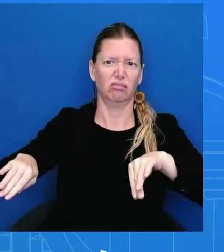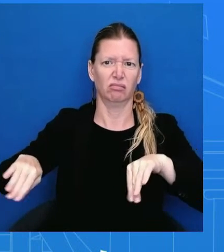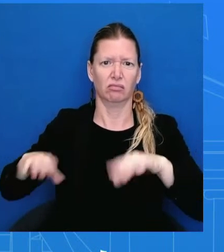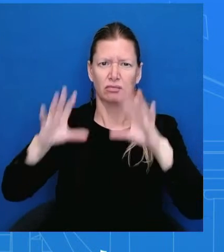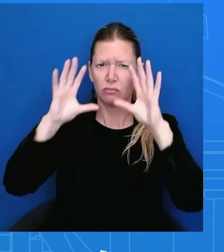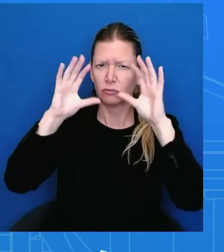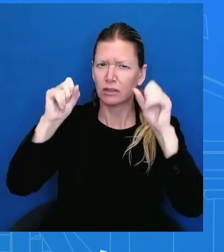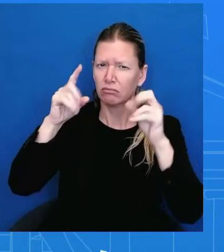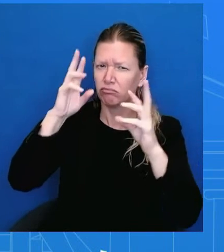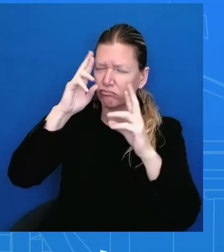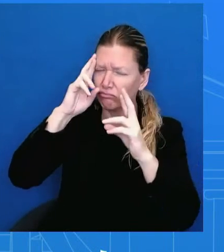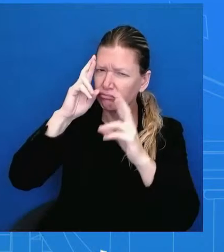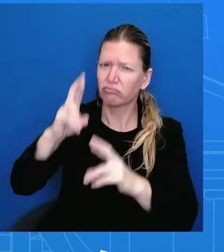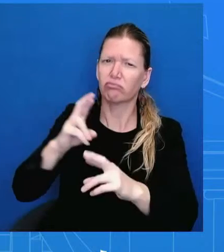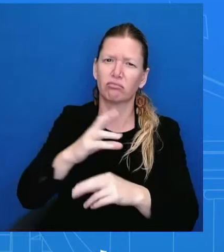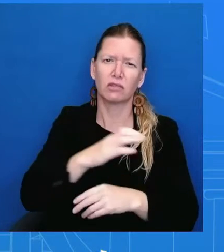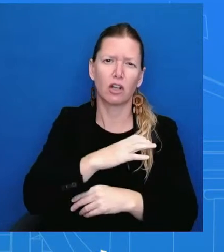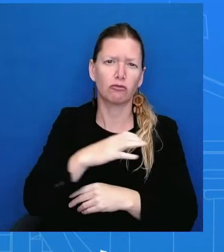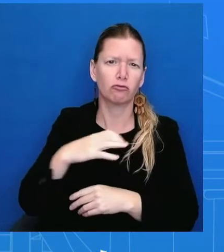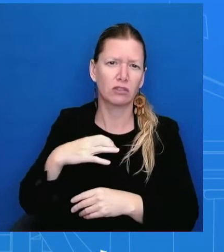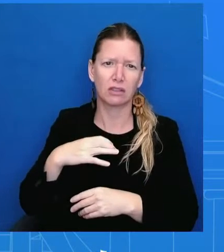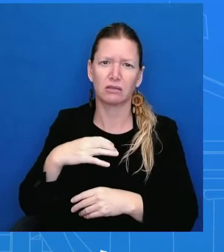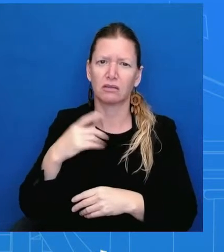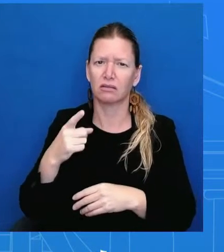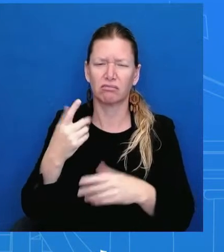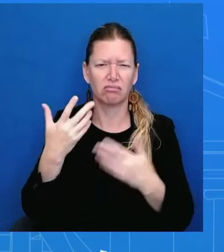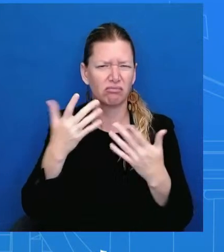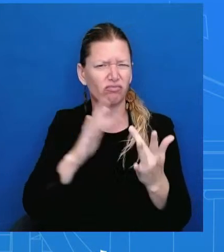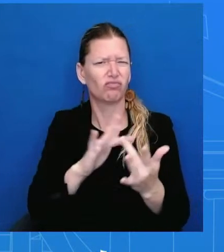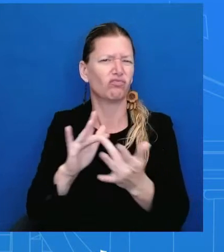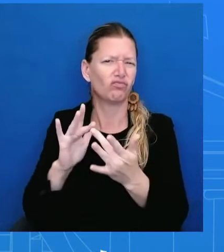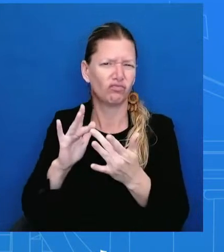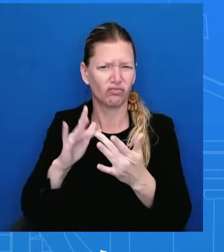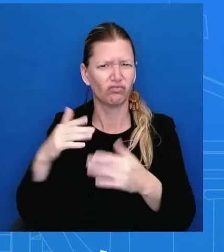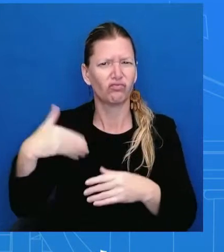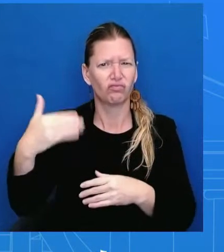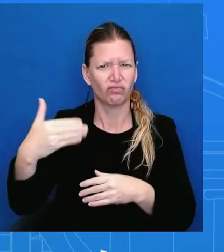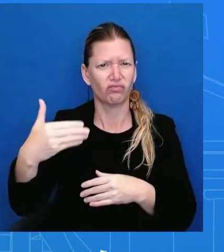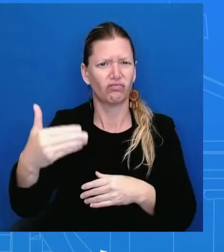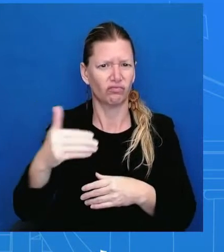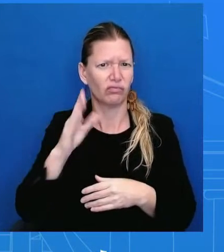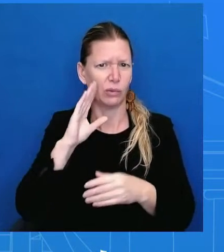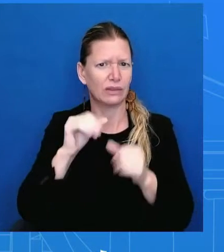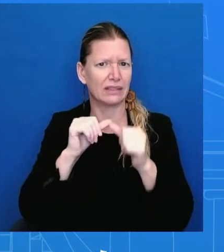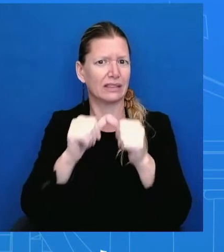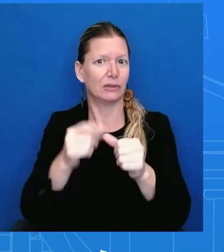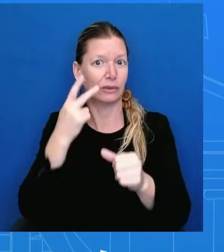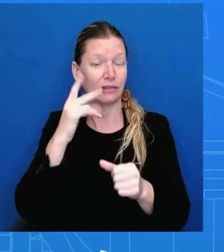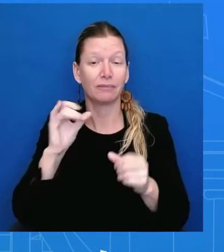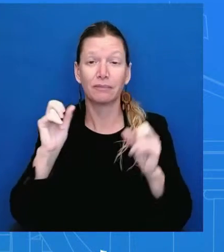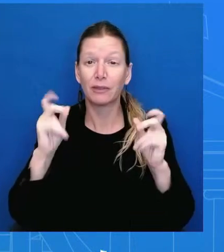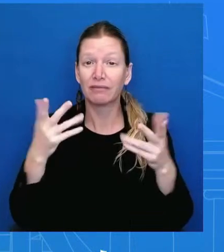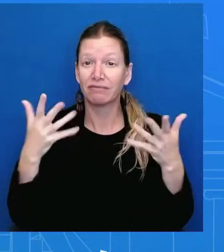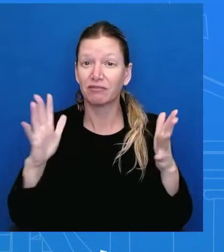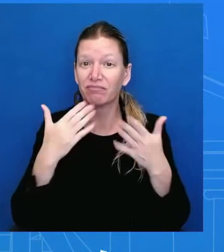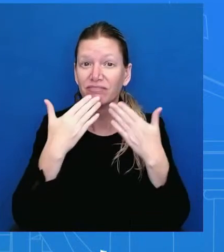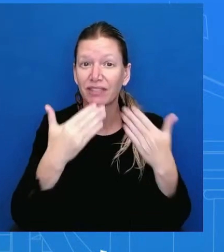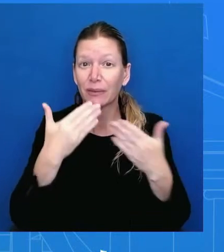and that's what you're going to continue to see. The Press: Is he going to visit the storm site? (Cross-talk.) Ms. Jean-Pierre: All right. Thanks, everybody. The Press: Karine -- Karine -- Ms. Jean-Pierre: Thanks, everyone. The Press: You have time for one more, Karine. The Press: Thank you.